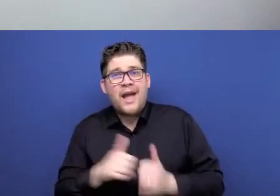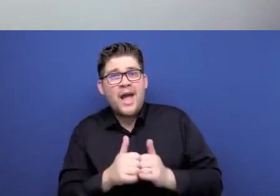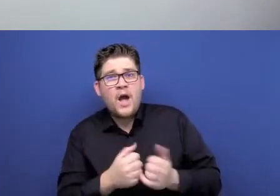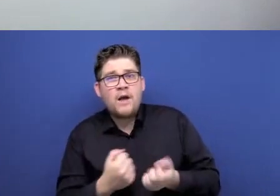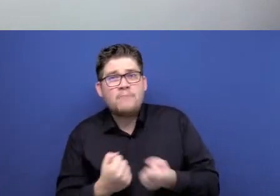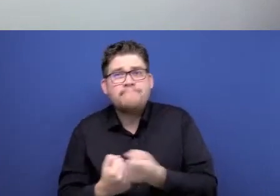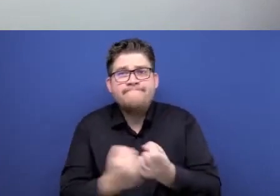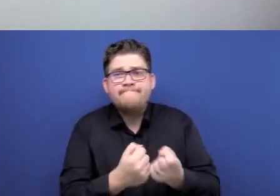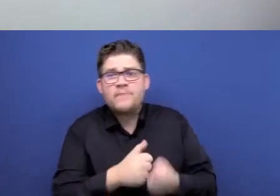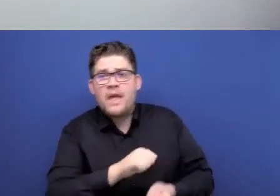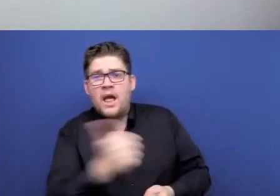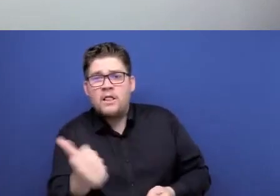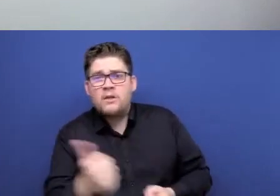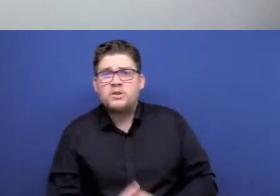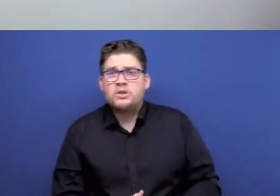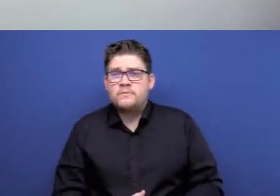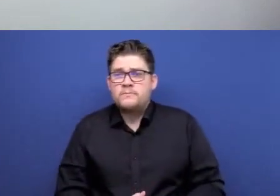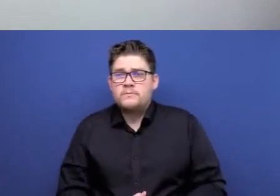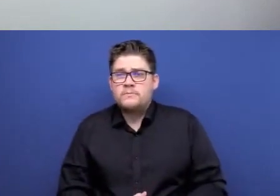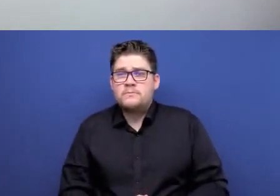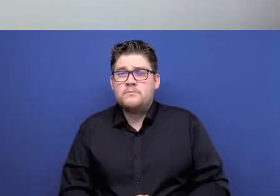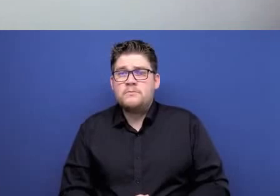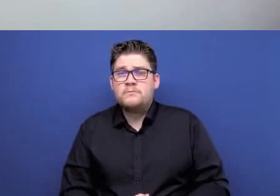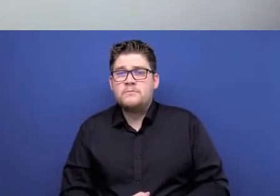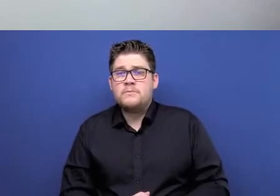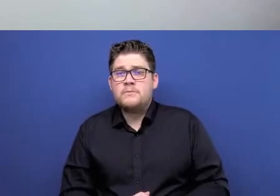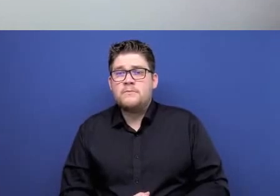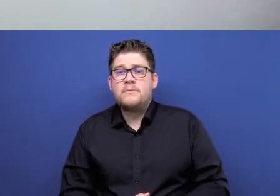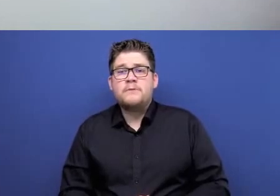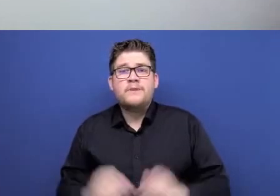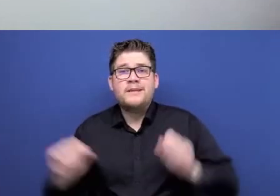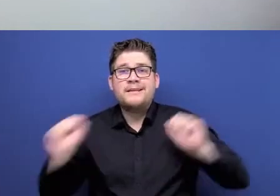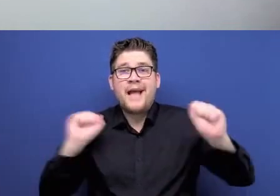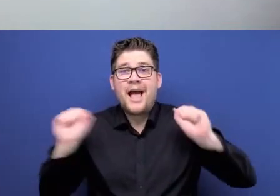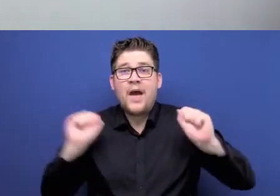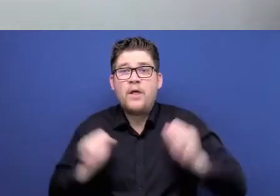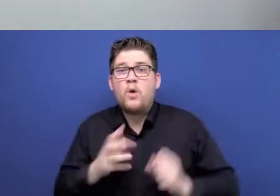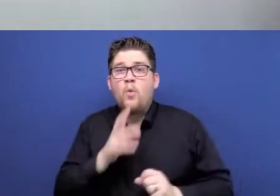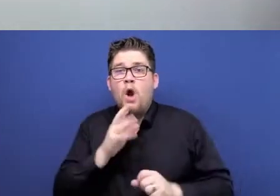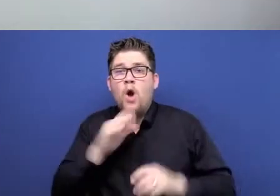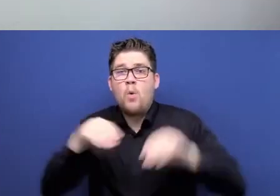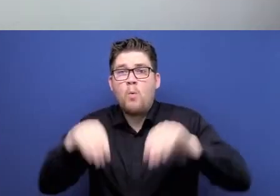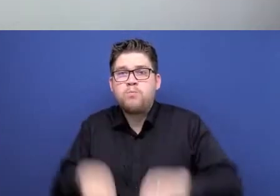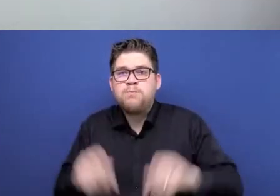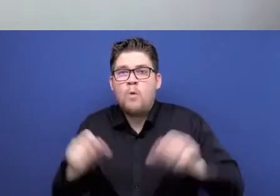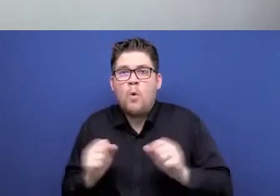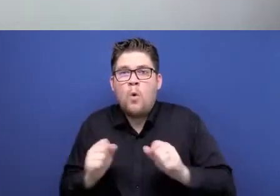cool towel? Having a course sheet and then blowing a fan on